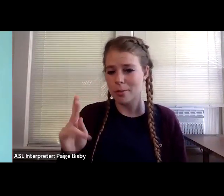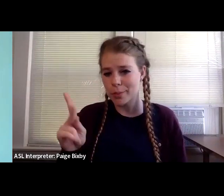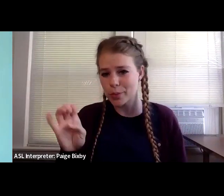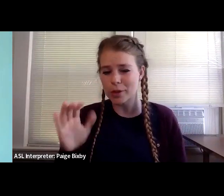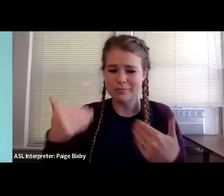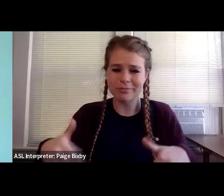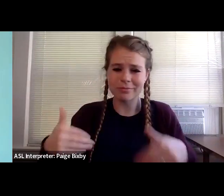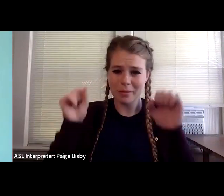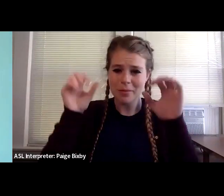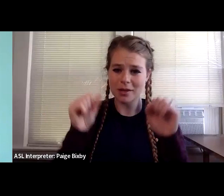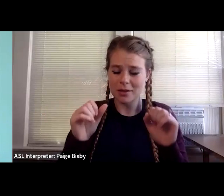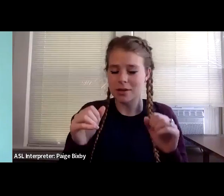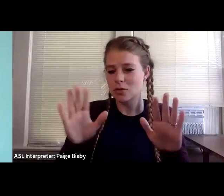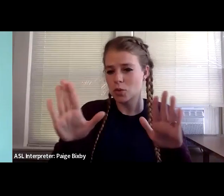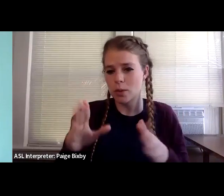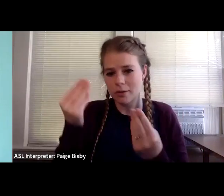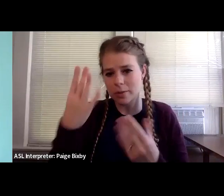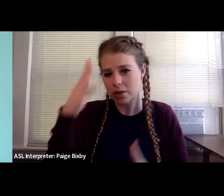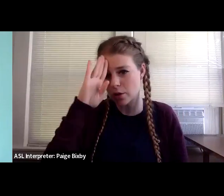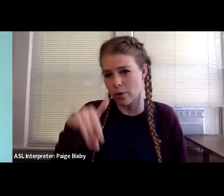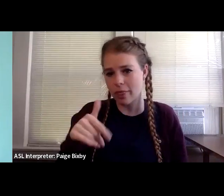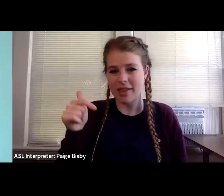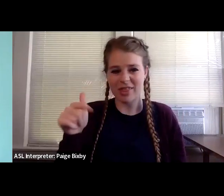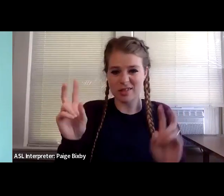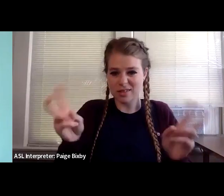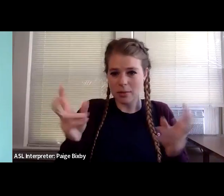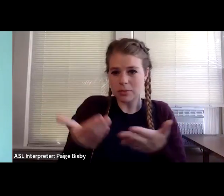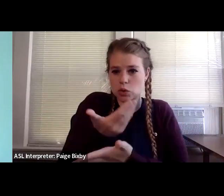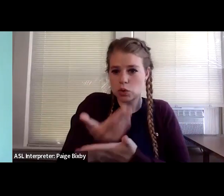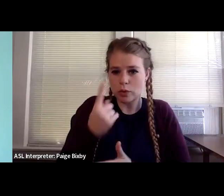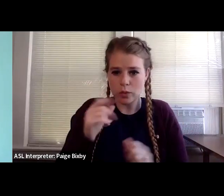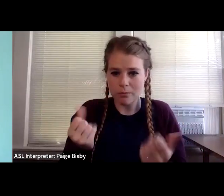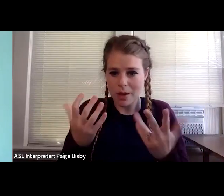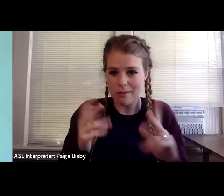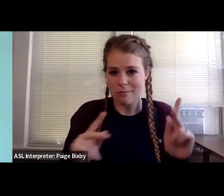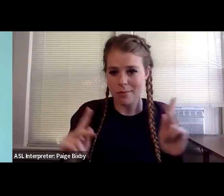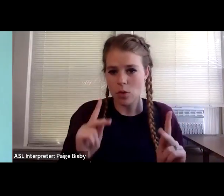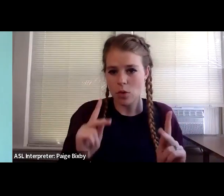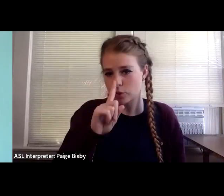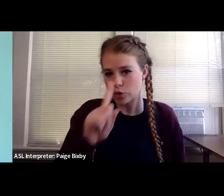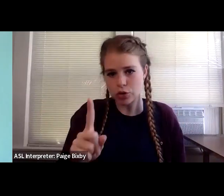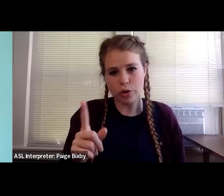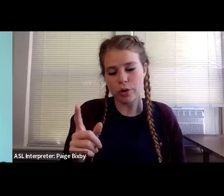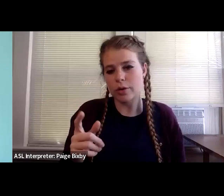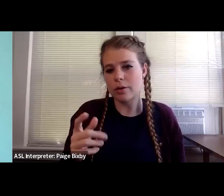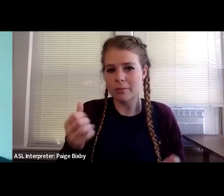and I know this is really new for a lot of folks, so I'm sure there are a lot of questions,